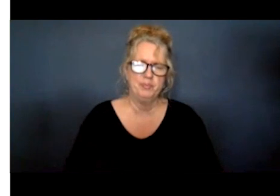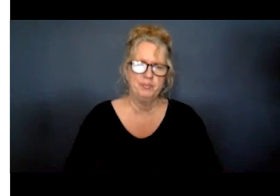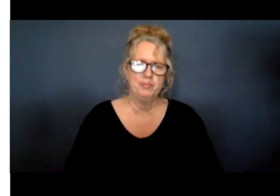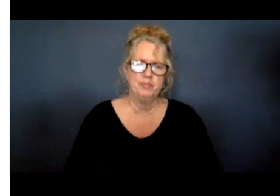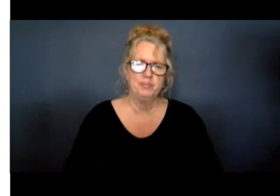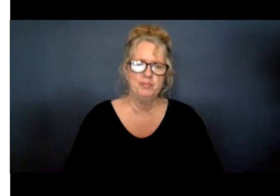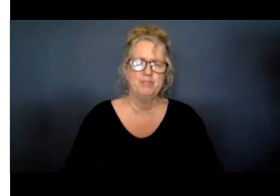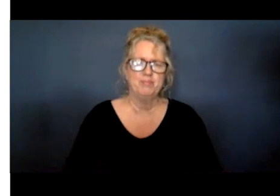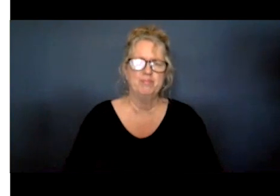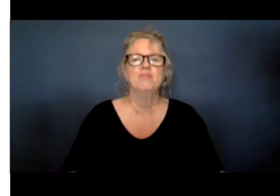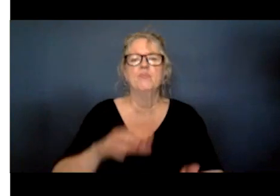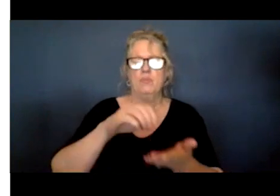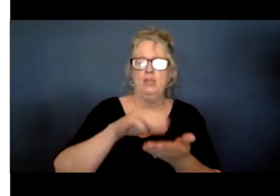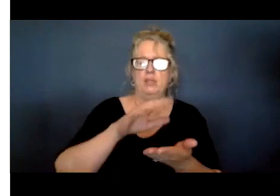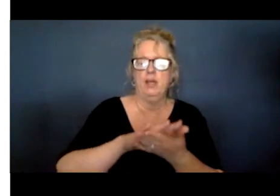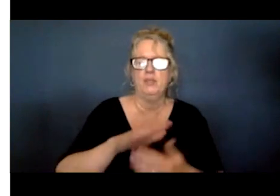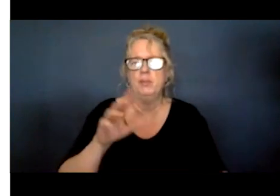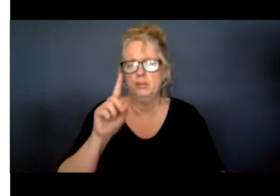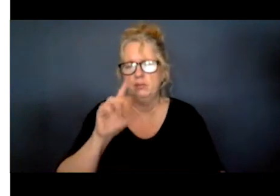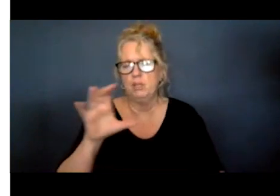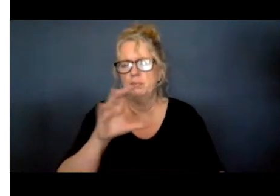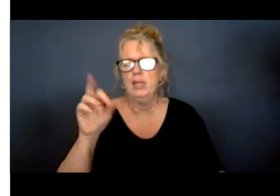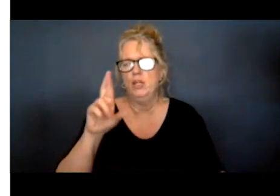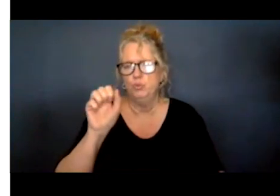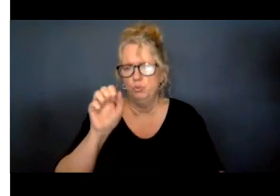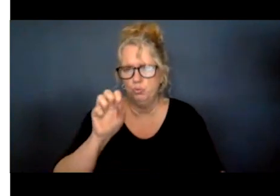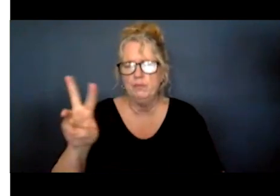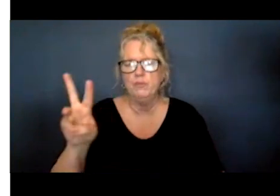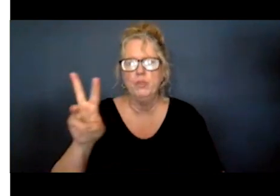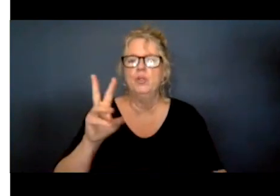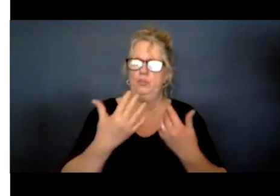Document and Review. Finally, integrate accessibility